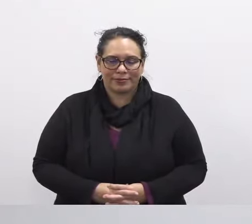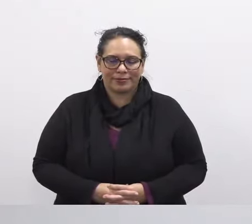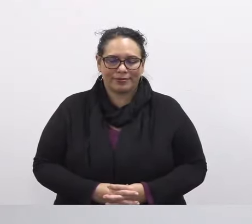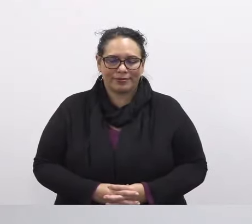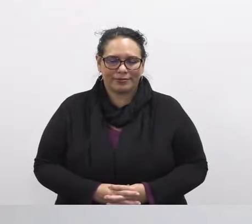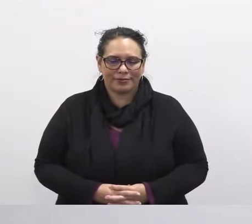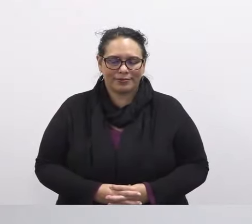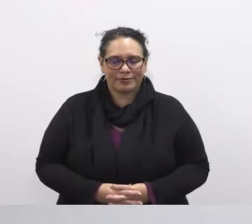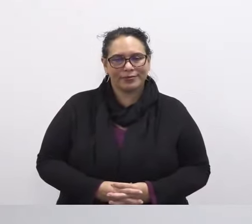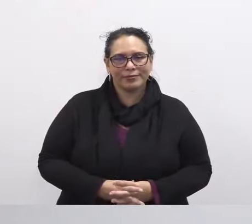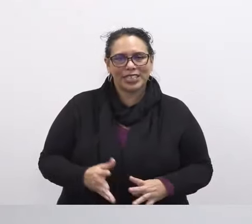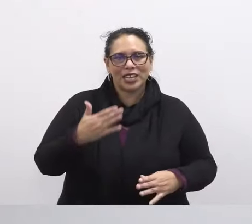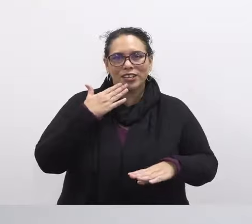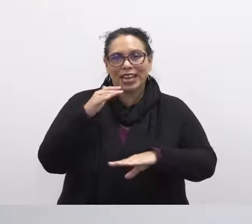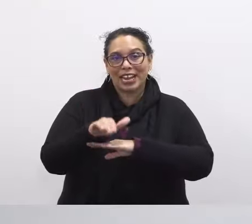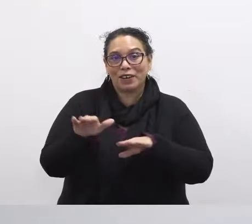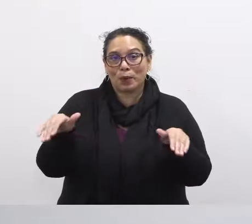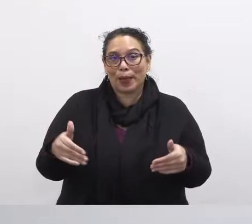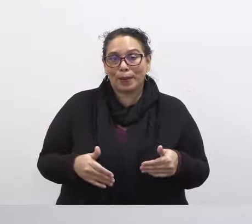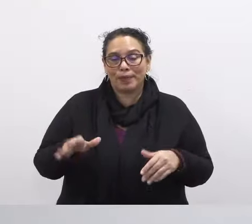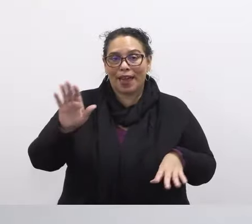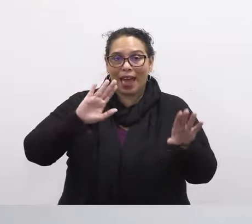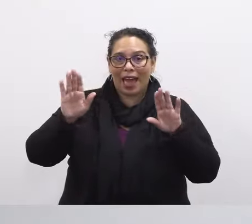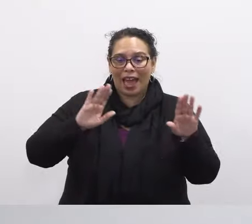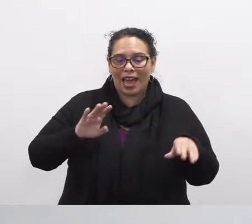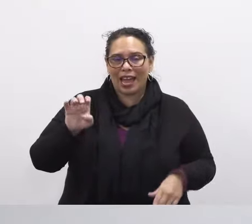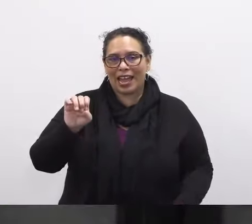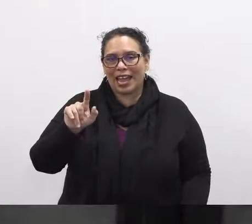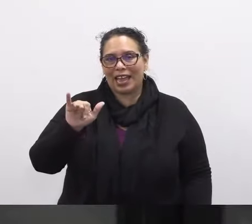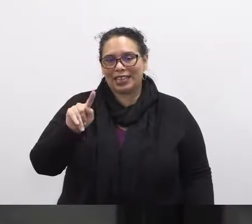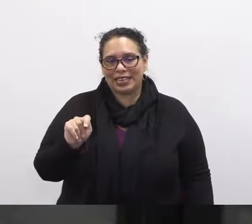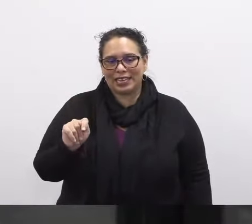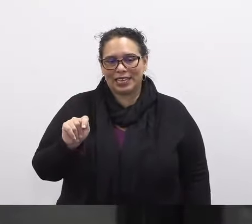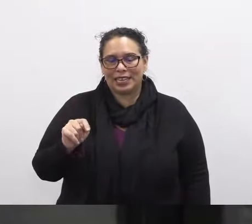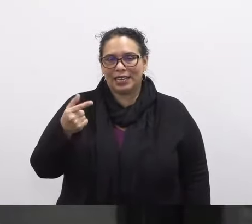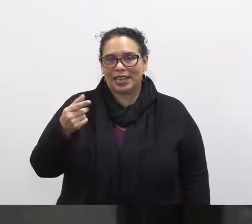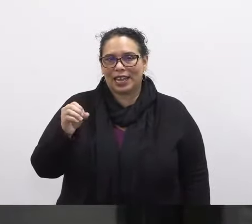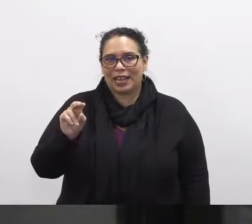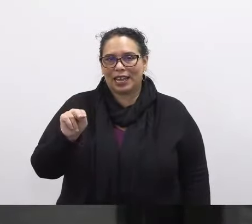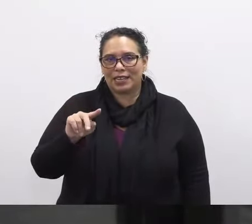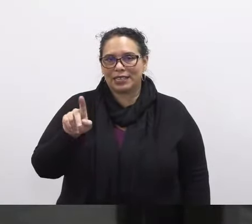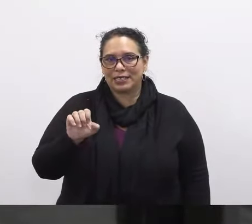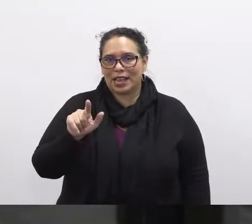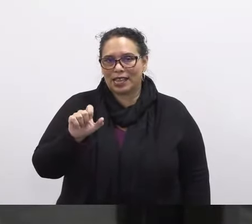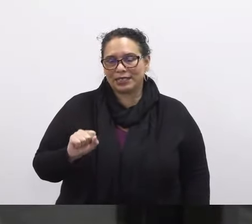Good evening and welcome. Good evening, hi, my name is Elliot Gonzalez. I'm a member of the Sierra Club